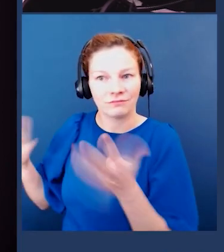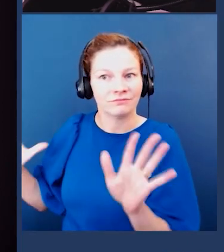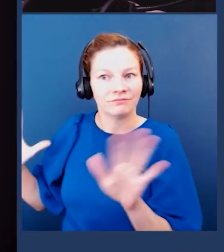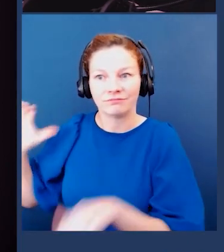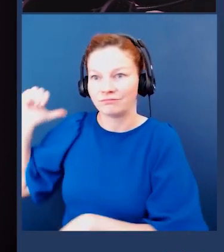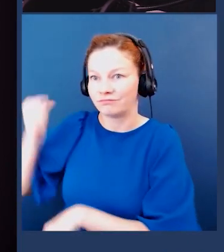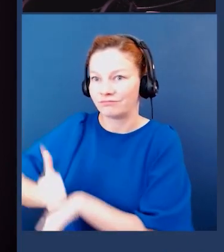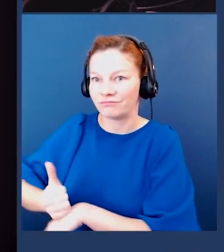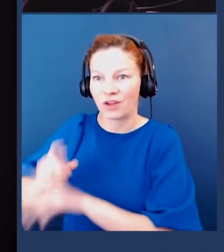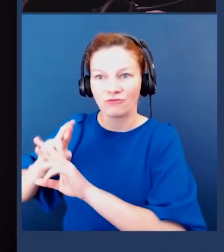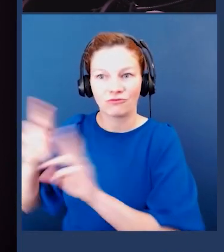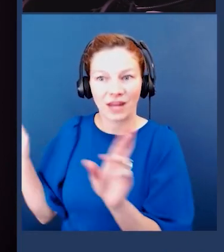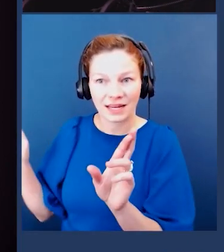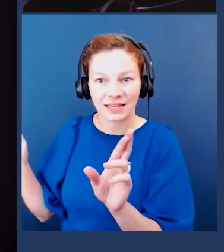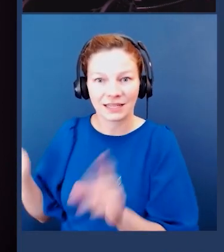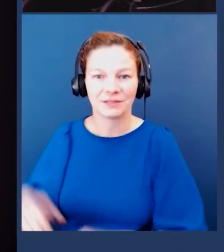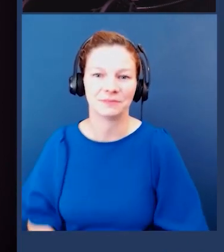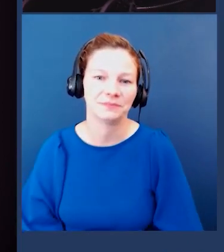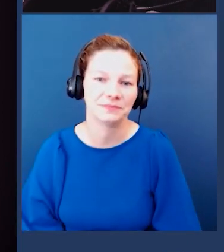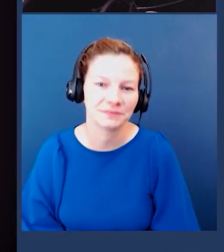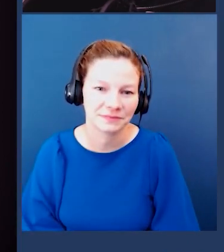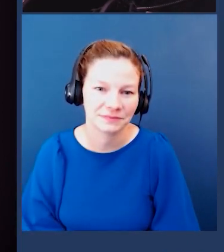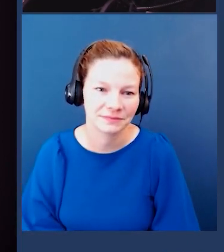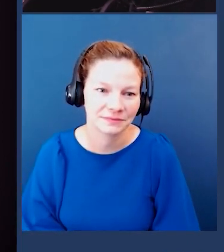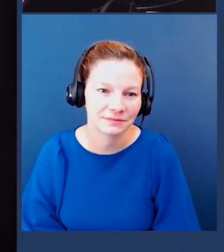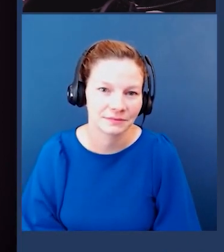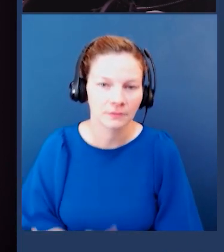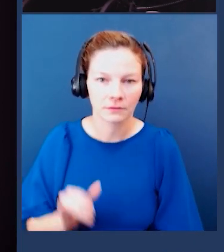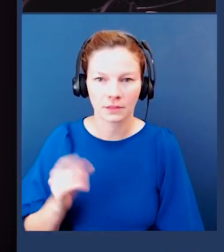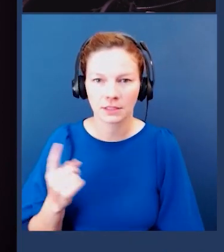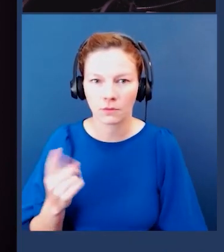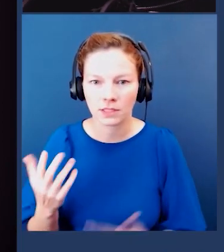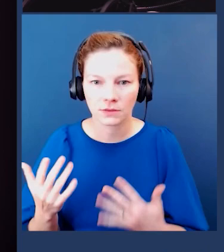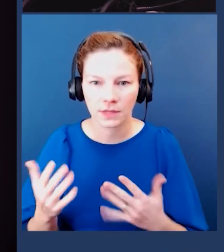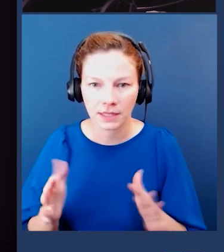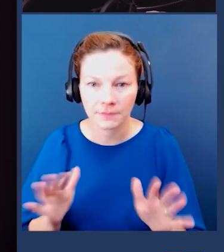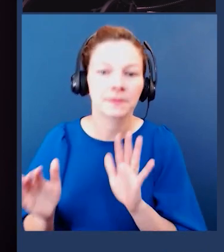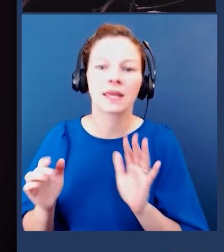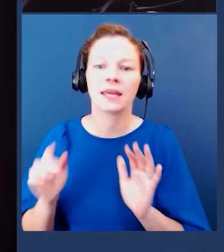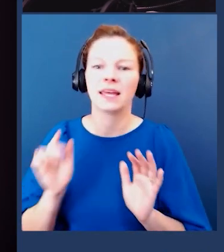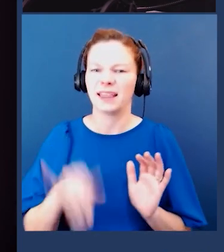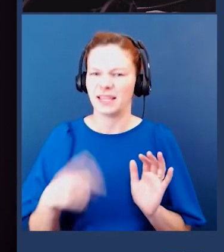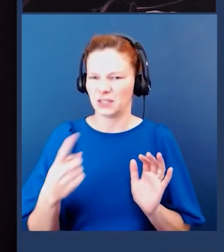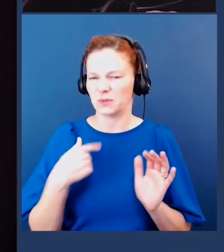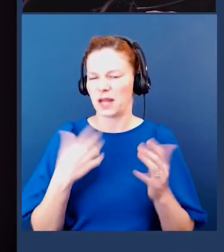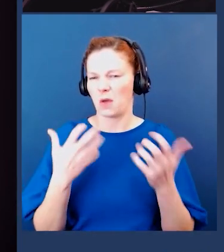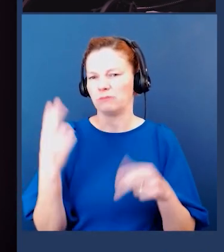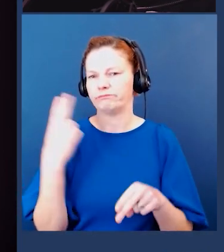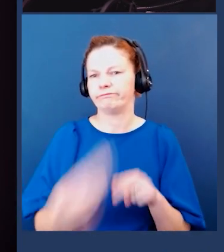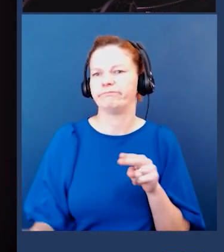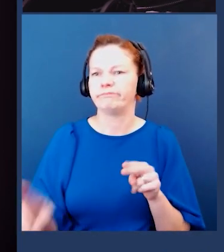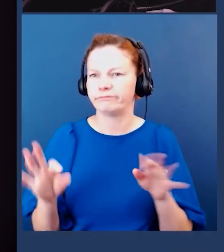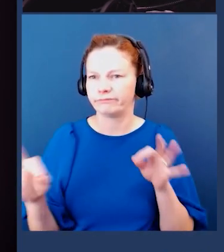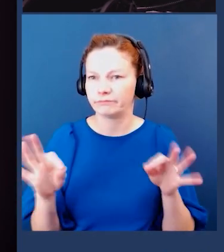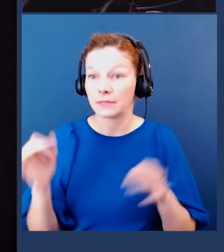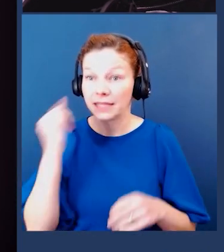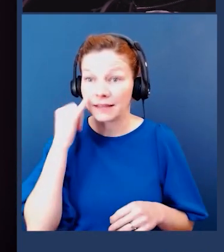Um, someone is waiting in the guest. This one I'm going to run through it really quick. But if you are a smarter, not a smarter studio,